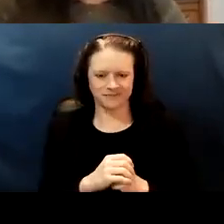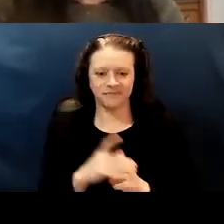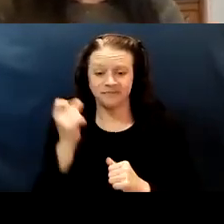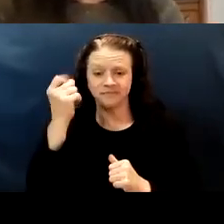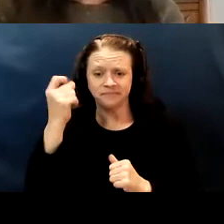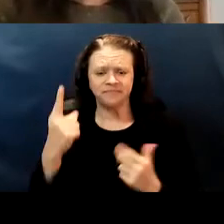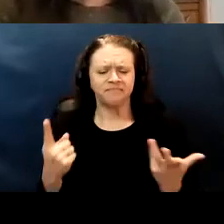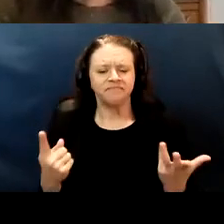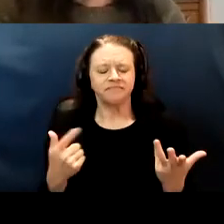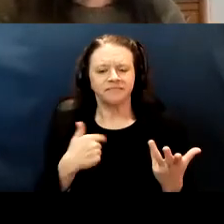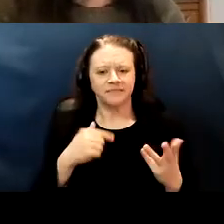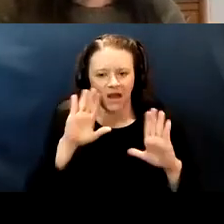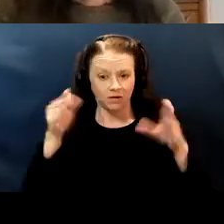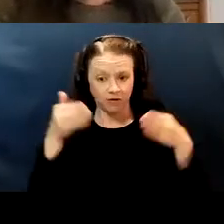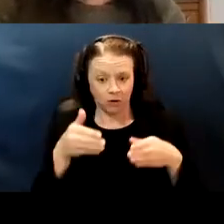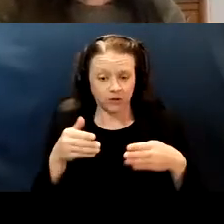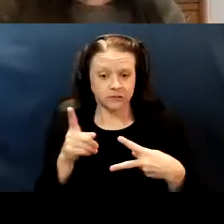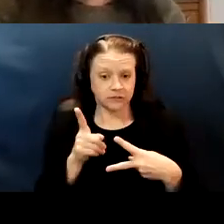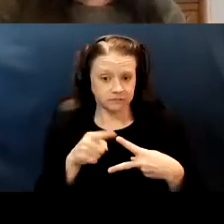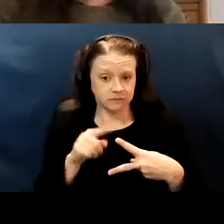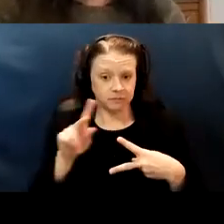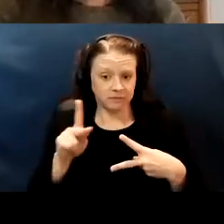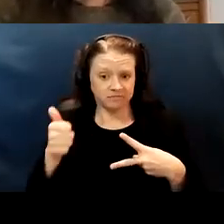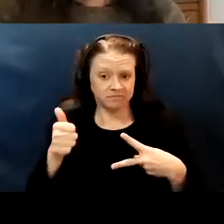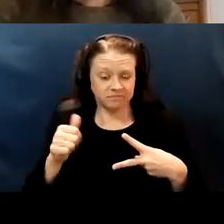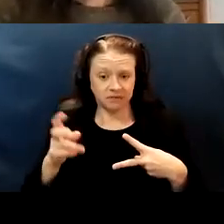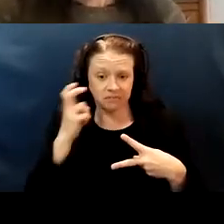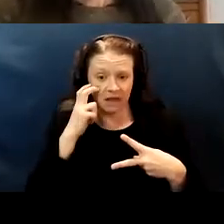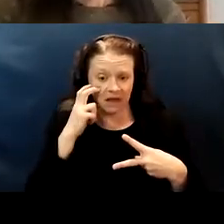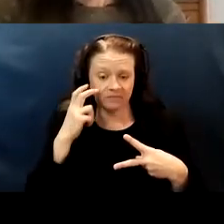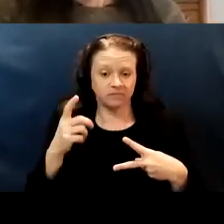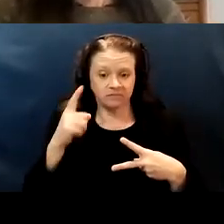people who are blind and have low vision, and people who are deaf